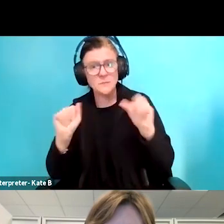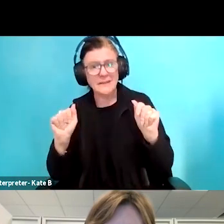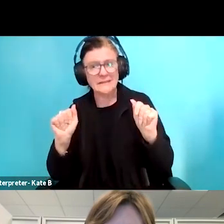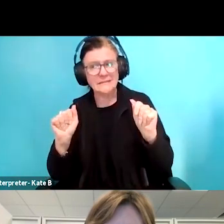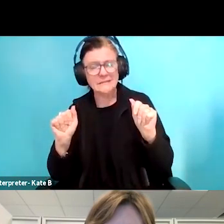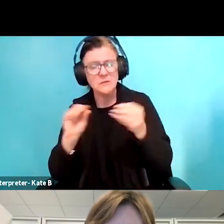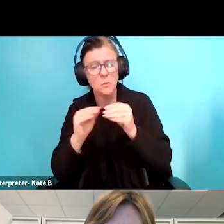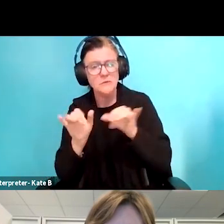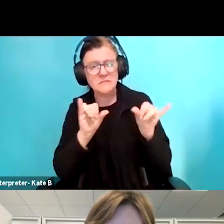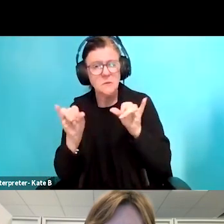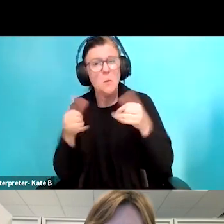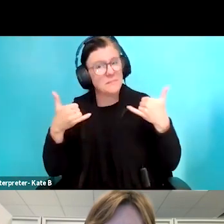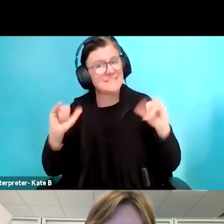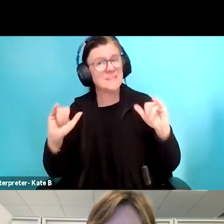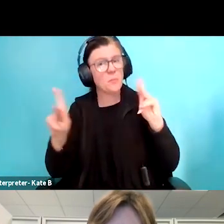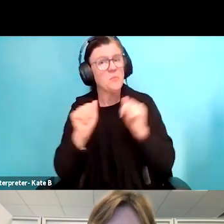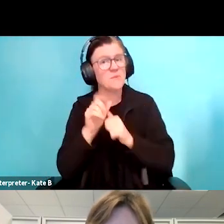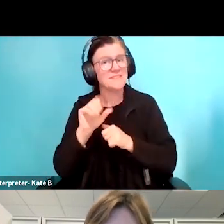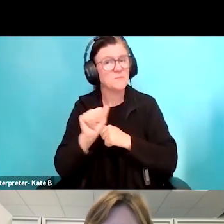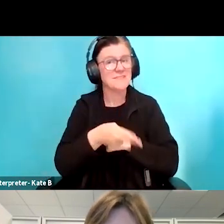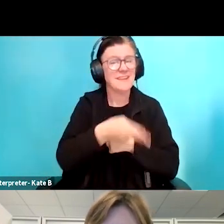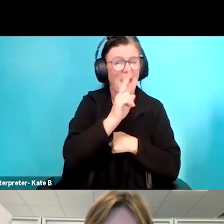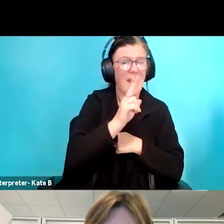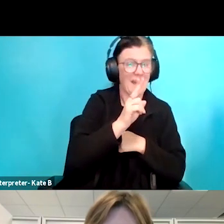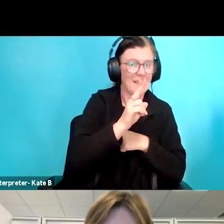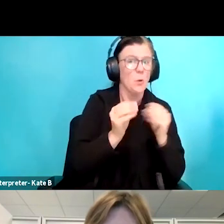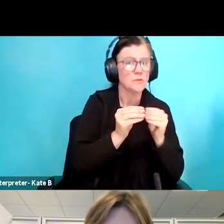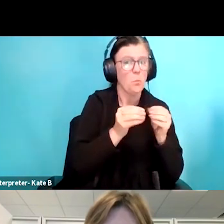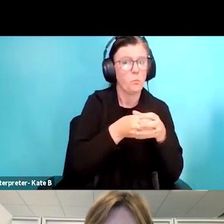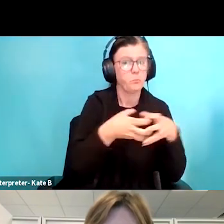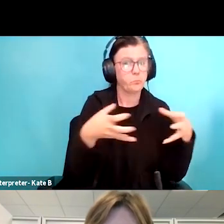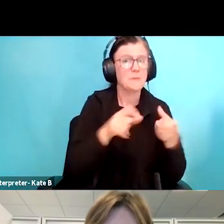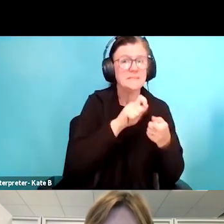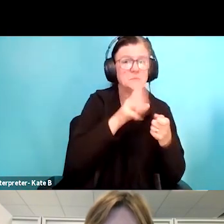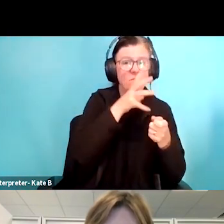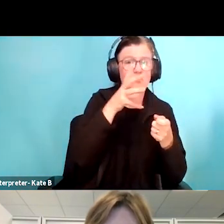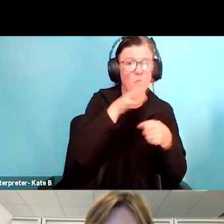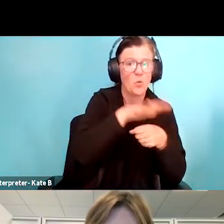that the prevalence of disability is fairly high or growing in rural areas which are also aging.